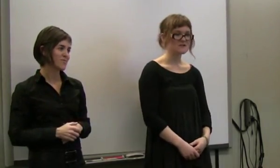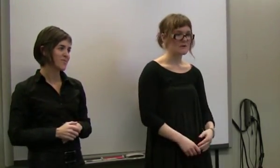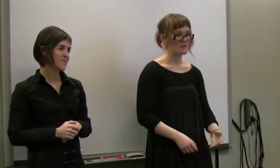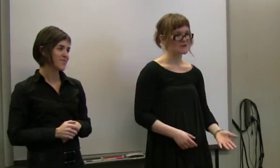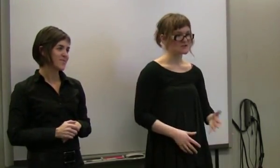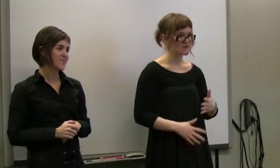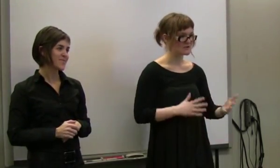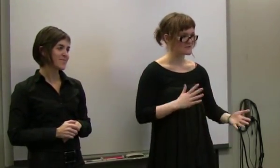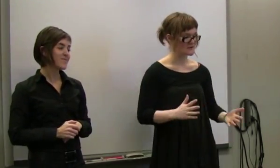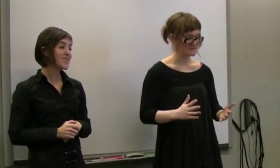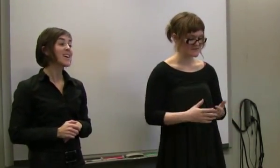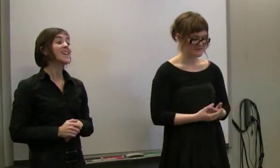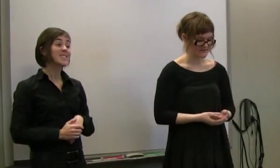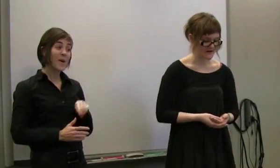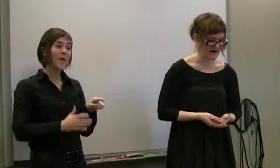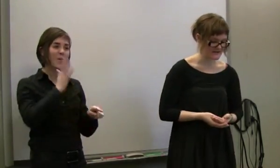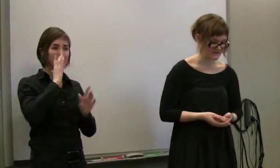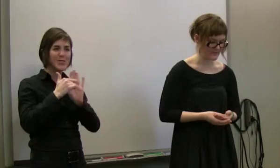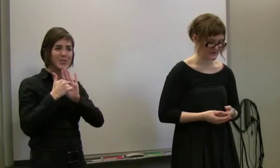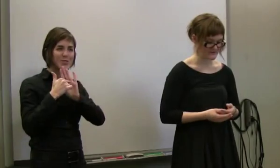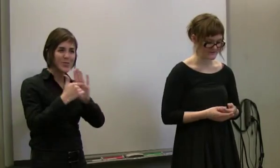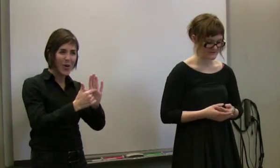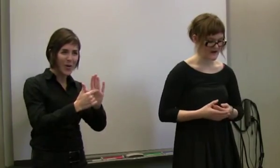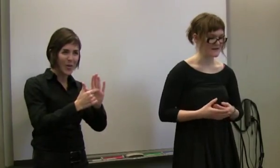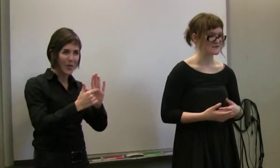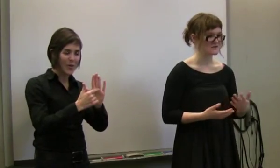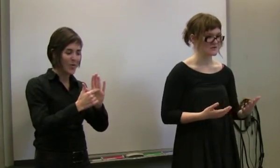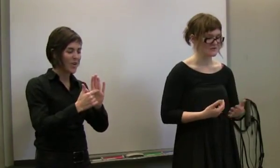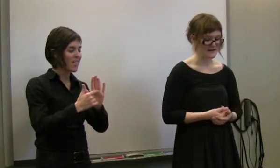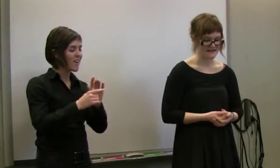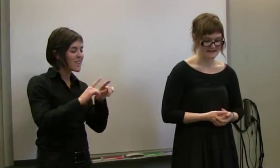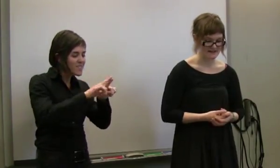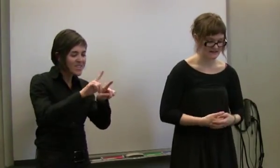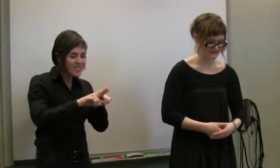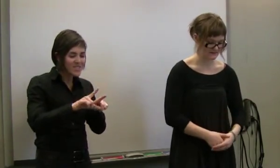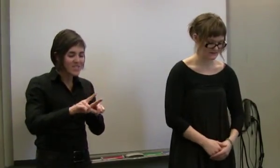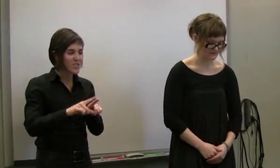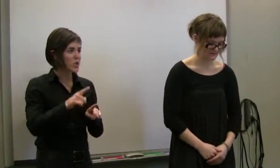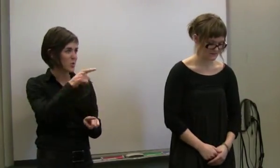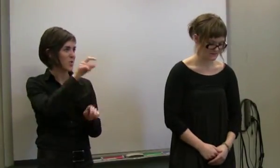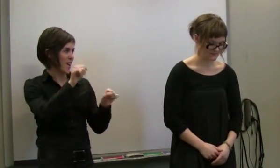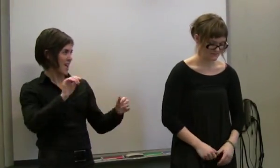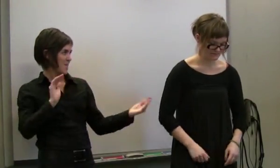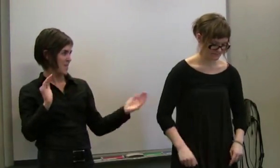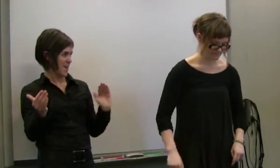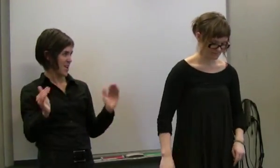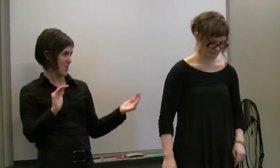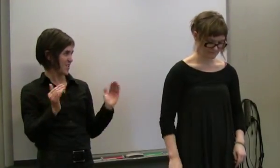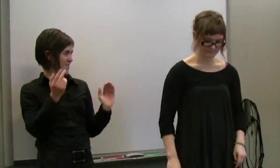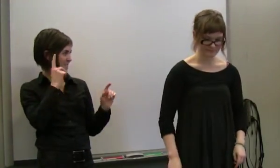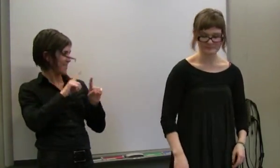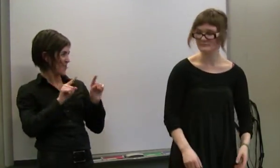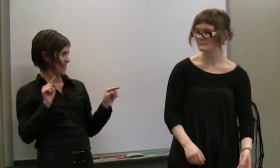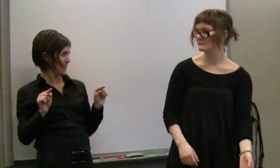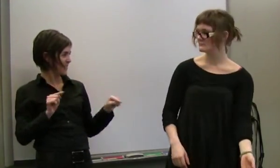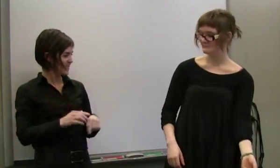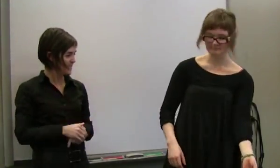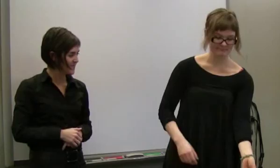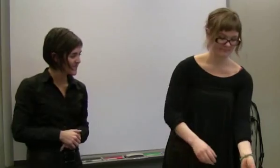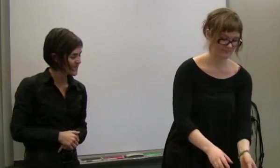So I am going to show you some different kinds of books to show you that idea.